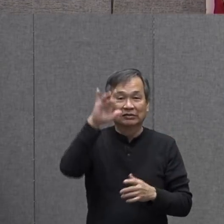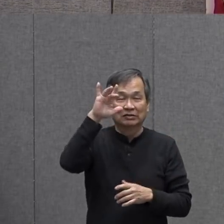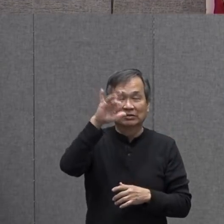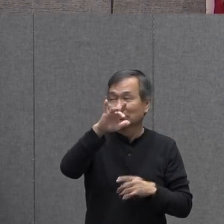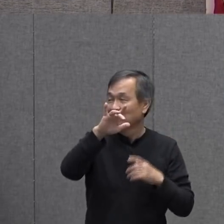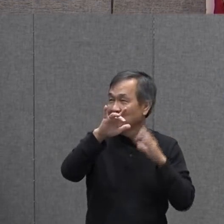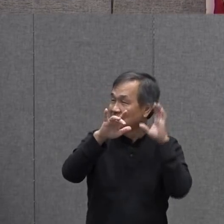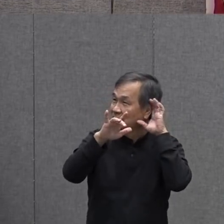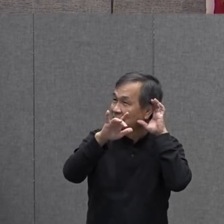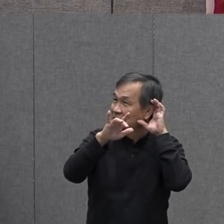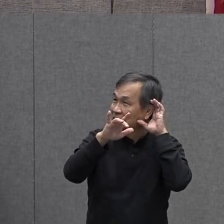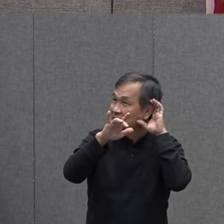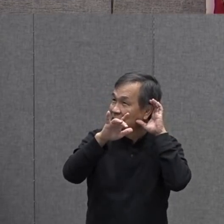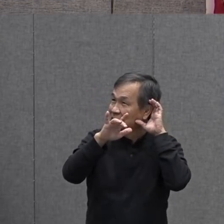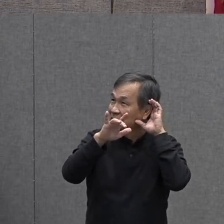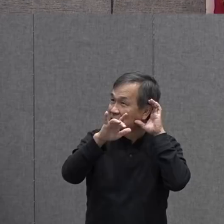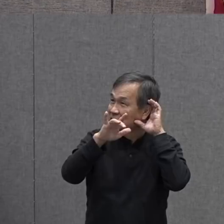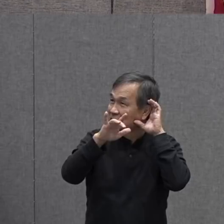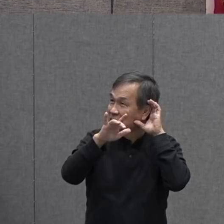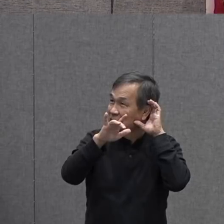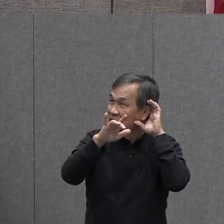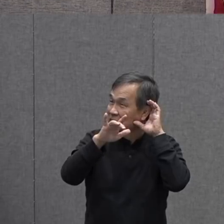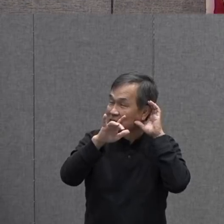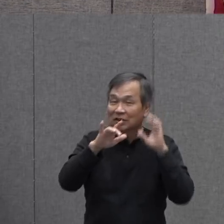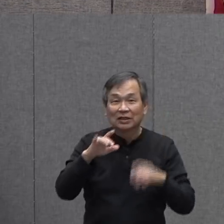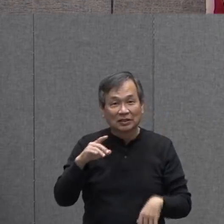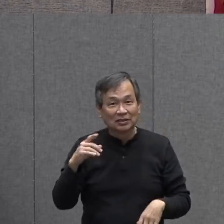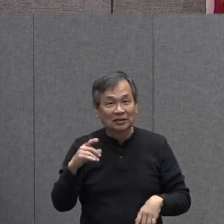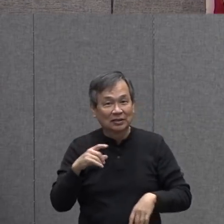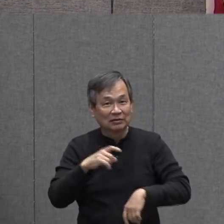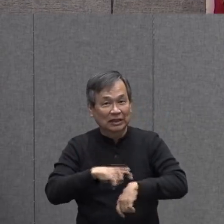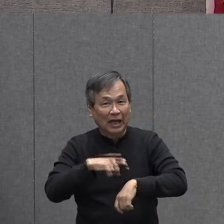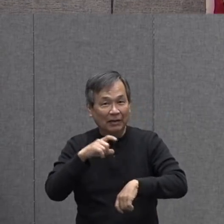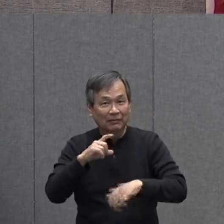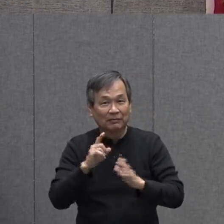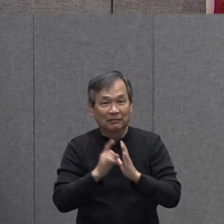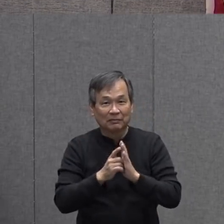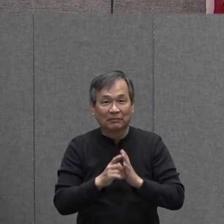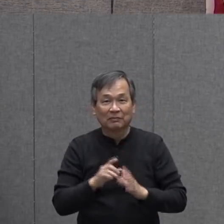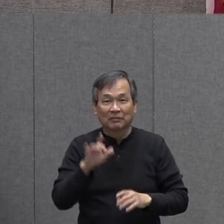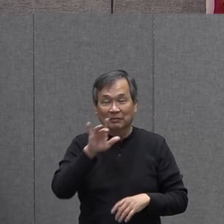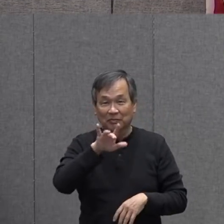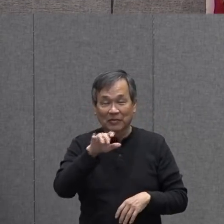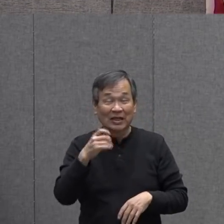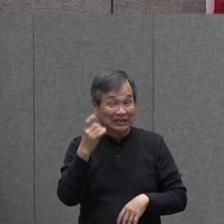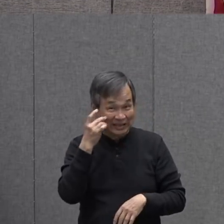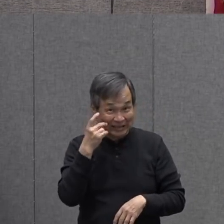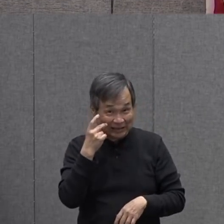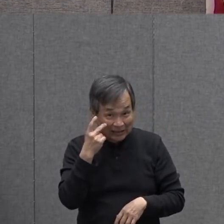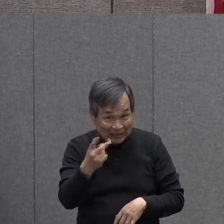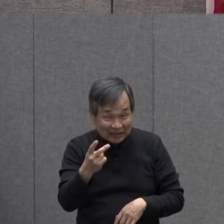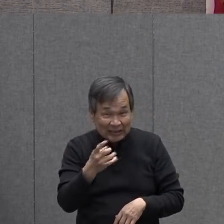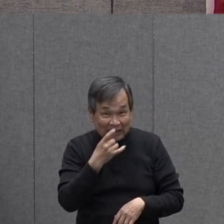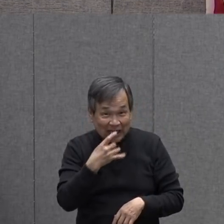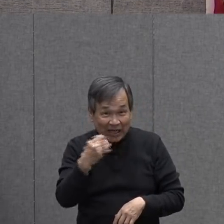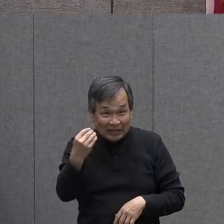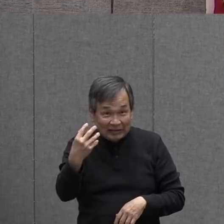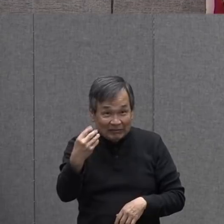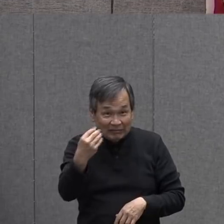(game clicks) That's a timer. (game beeps) The light goes on with the screen.